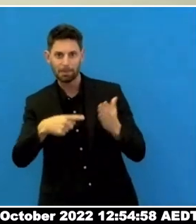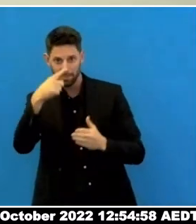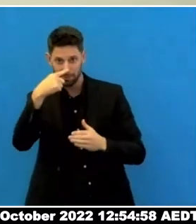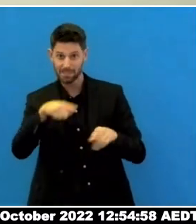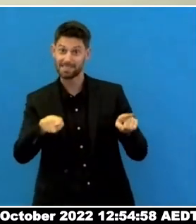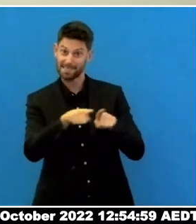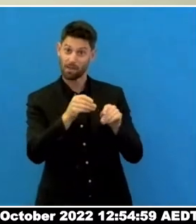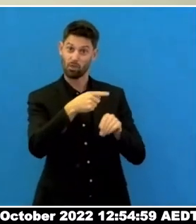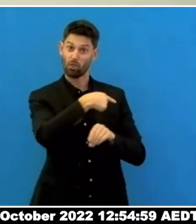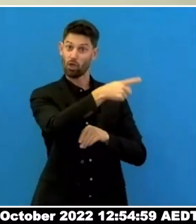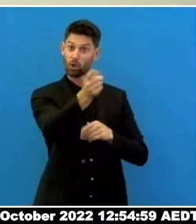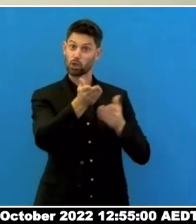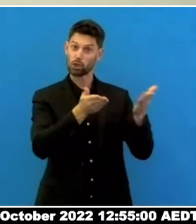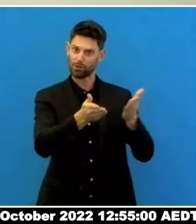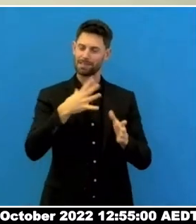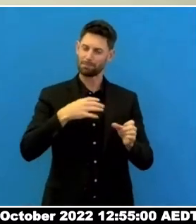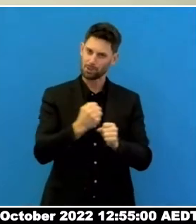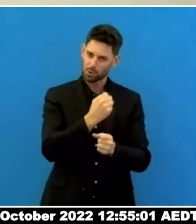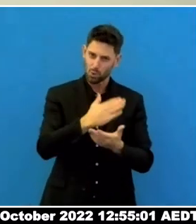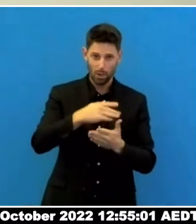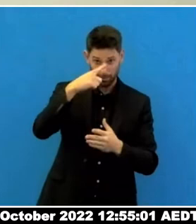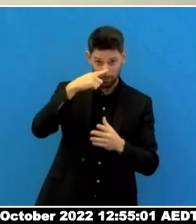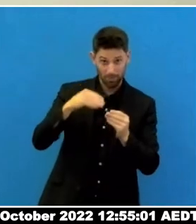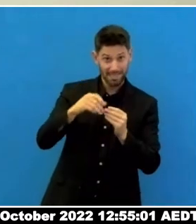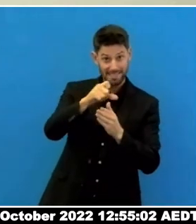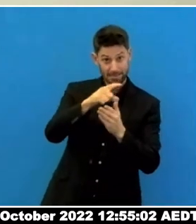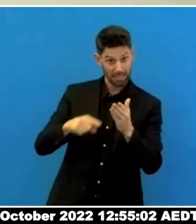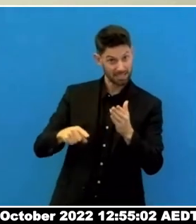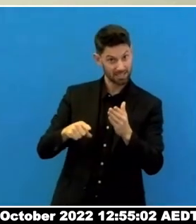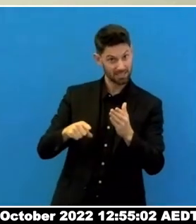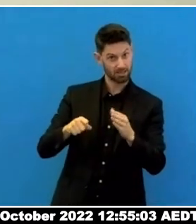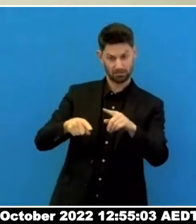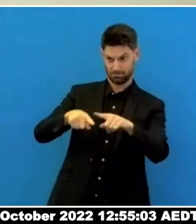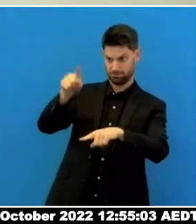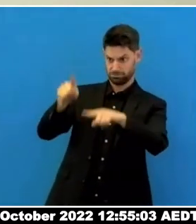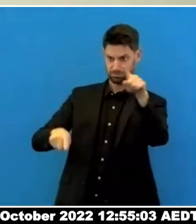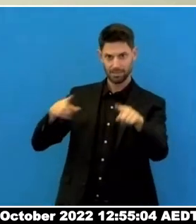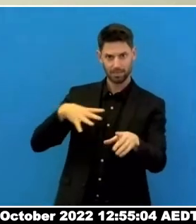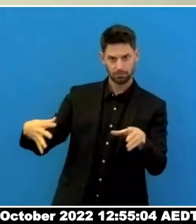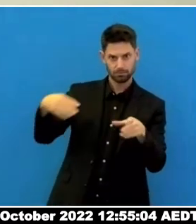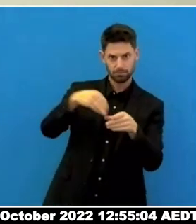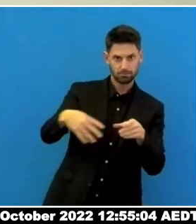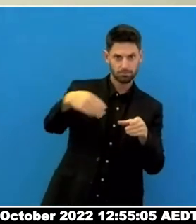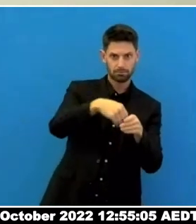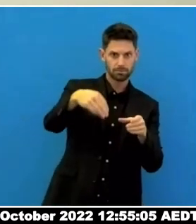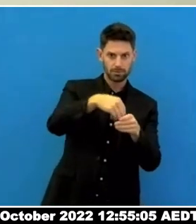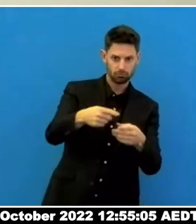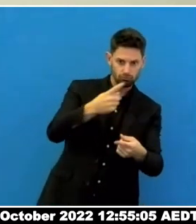And the lived experience needs to be diverse and it needs to have an intersectional lens. Thank you.